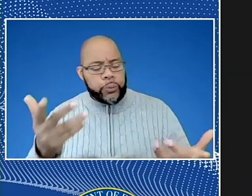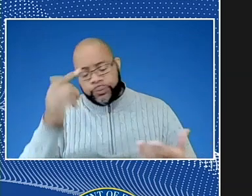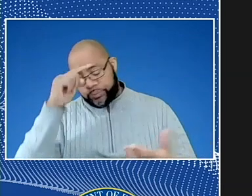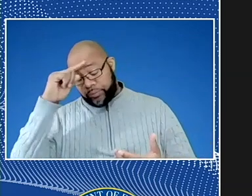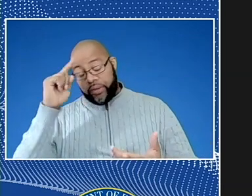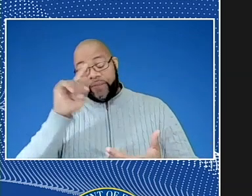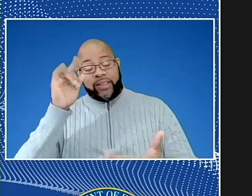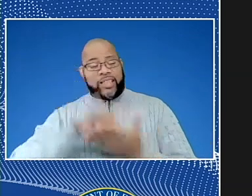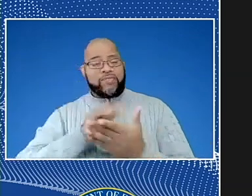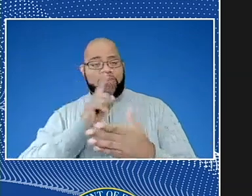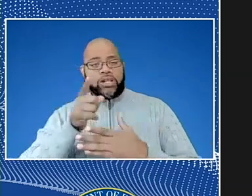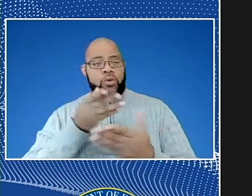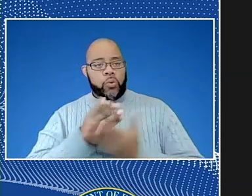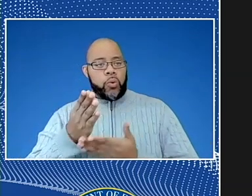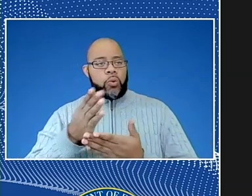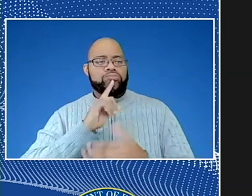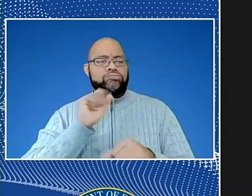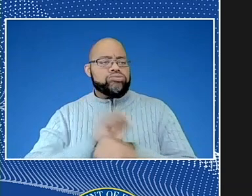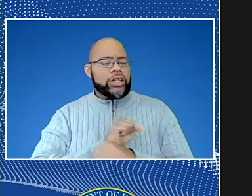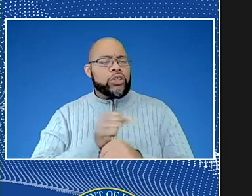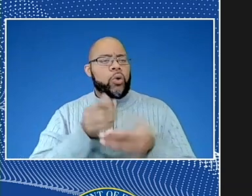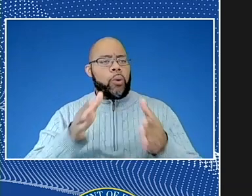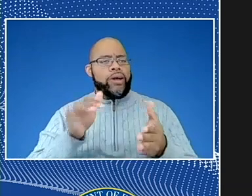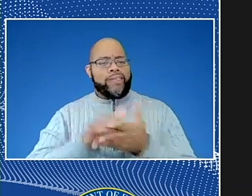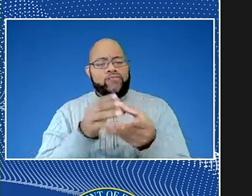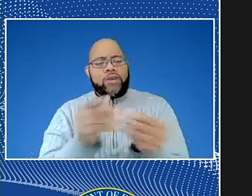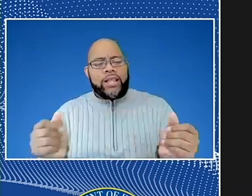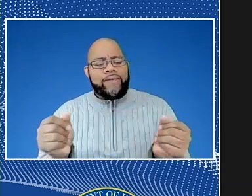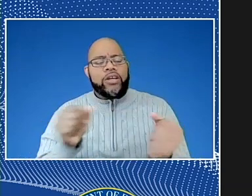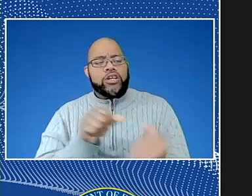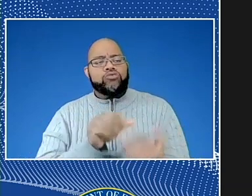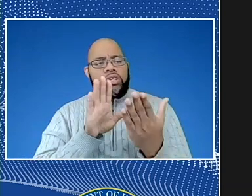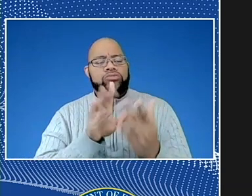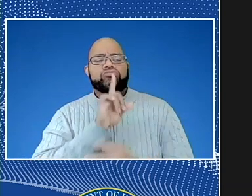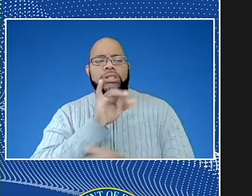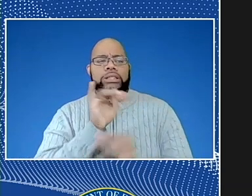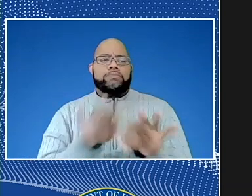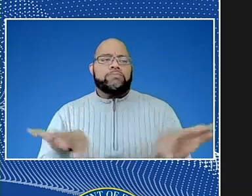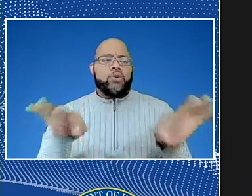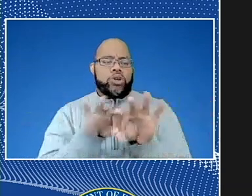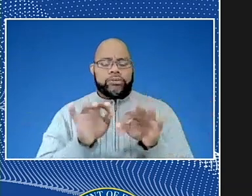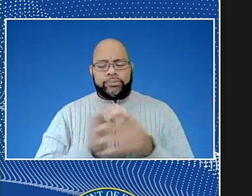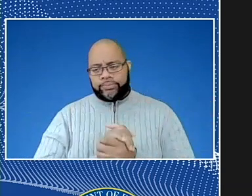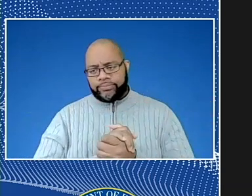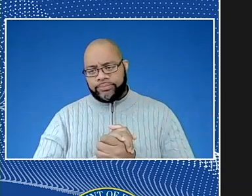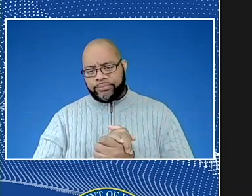the practical ways that this relief is addressed is really important. I'm not sure, Tamy, just from a